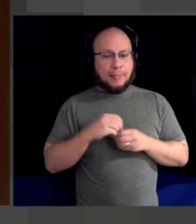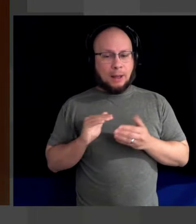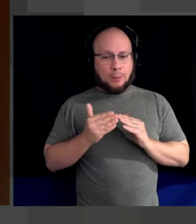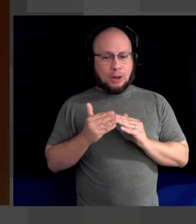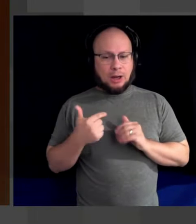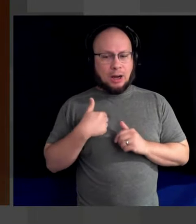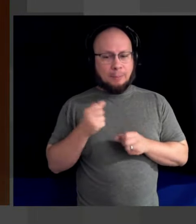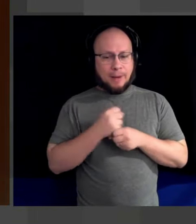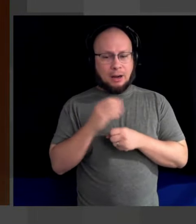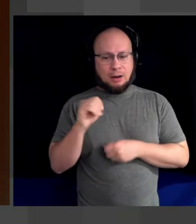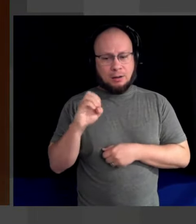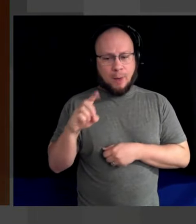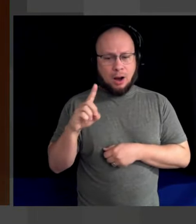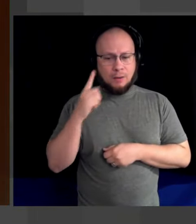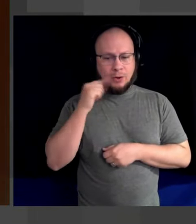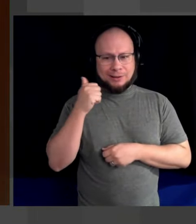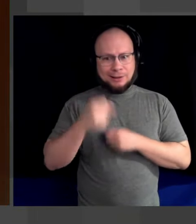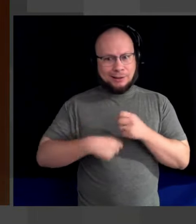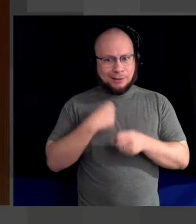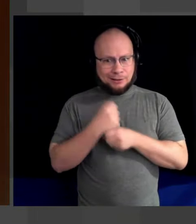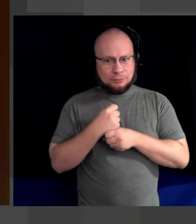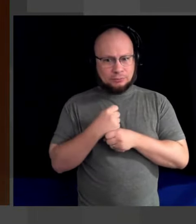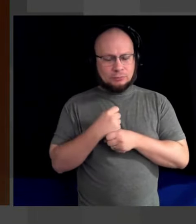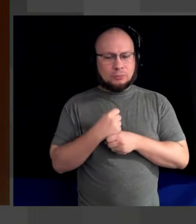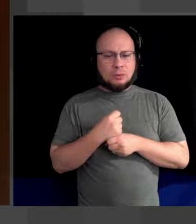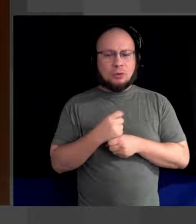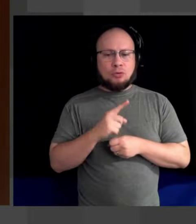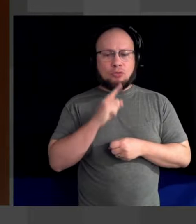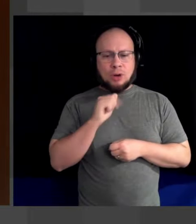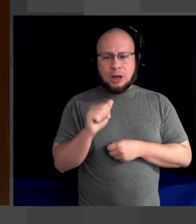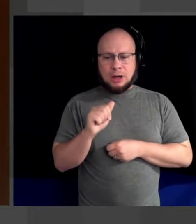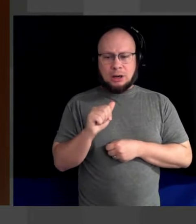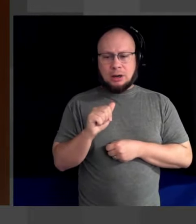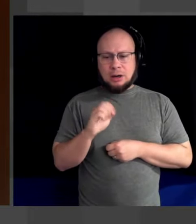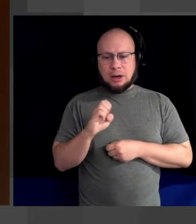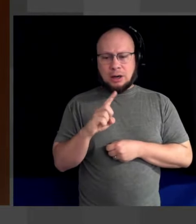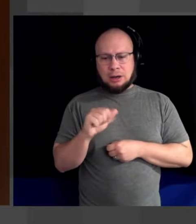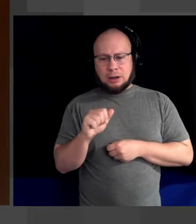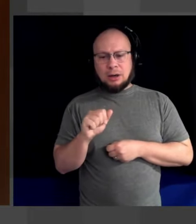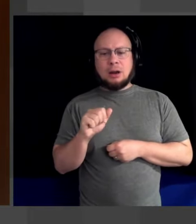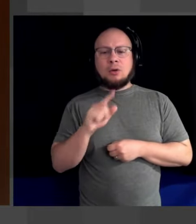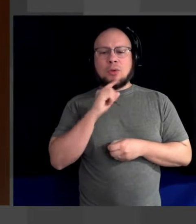I CAME FROM THE COMMUNITY.% I USED TO DO MODDING FOR 10